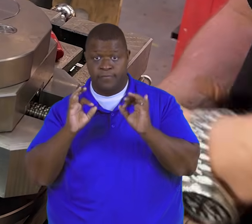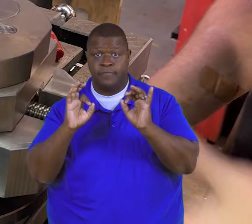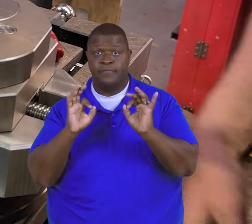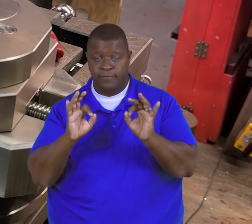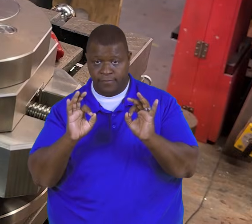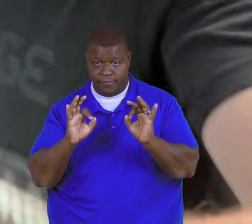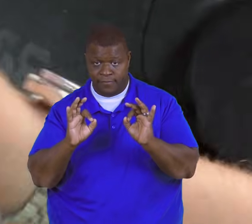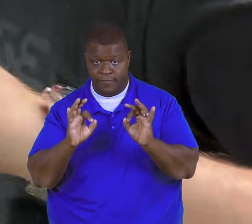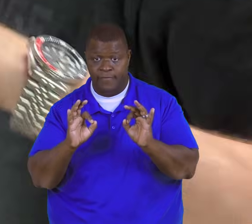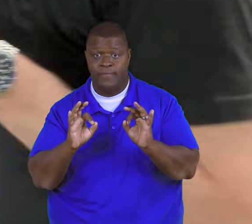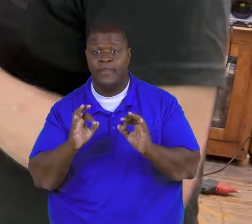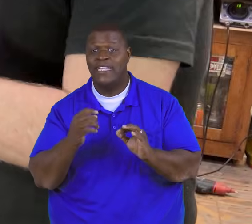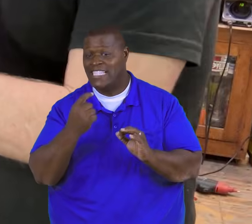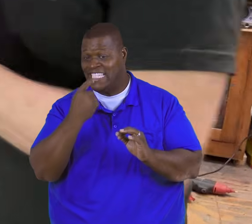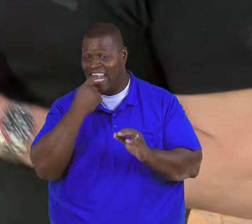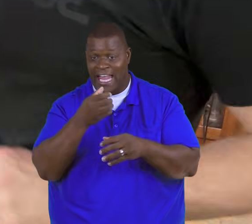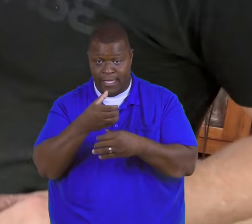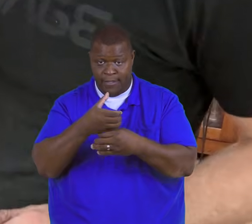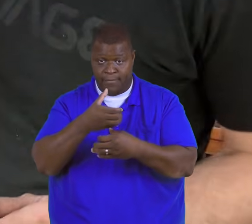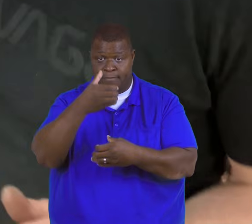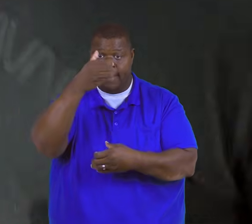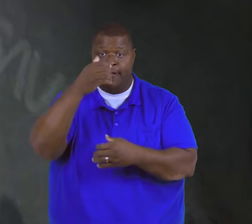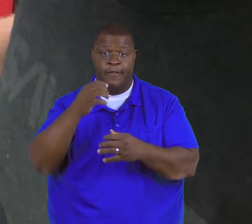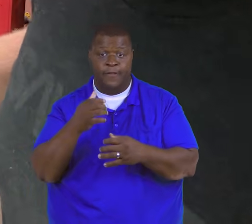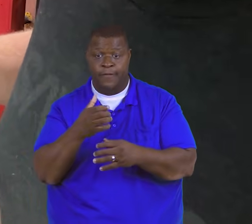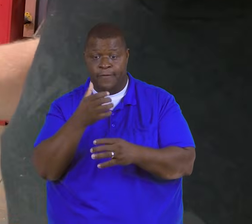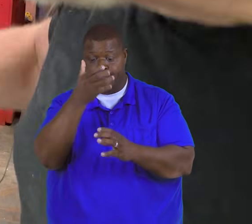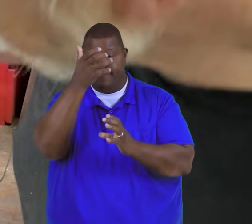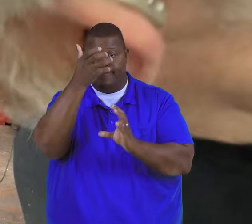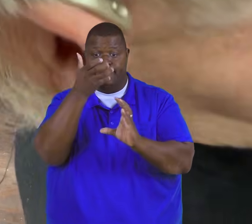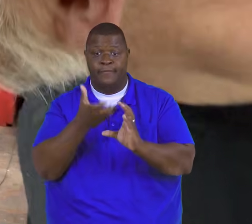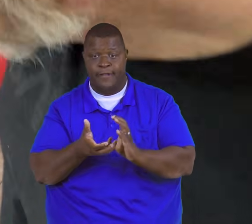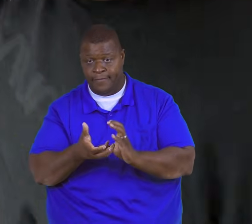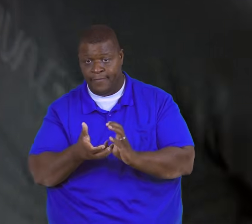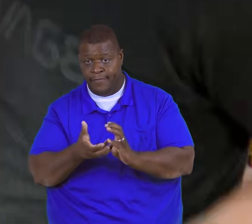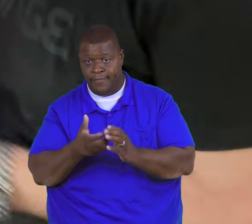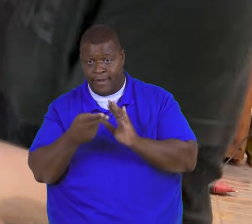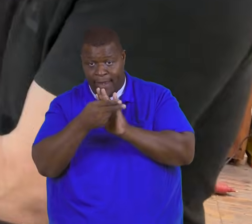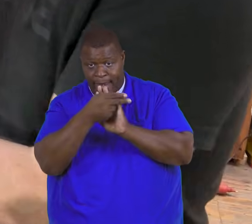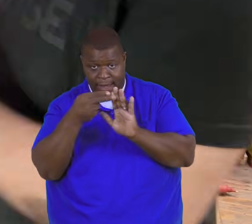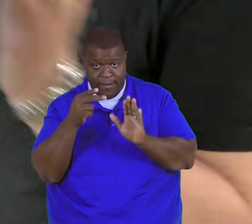All right, so I have clamped a glass bottle in here, of a certain famous kind.